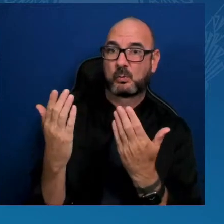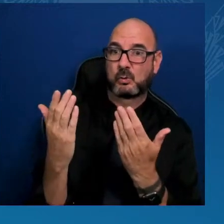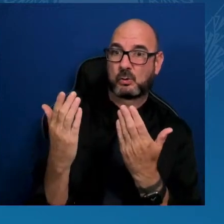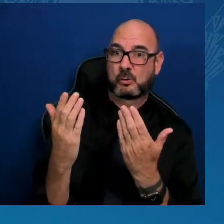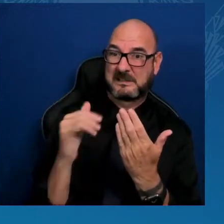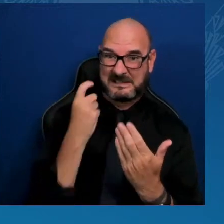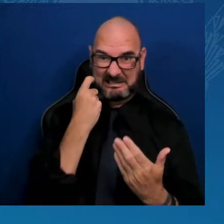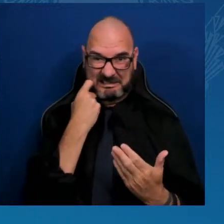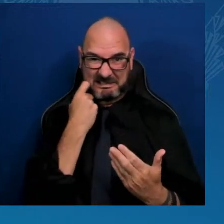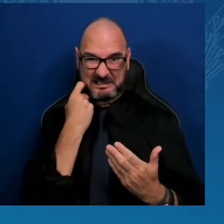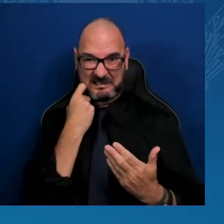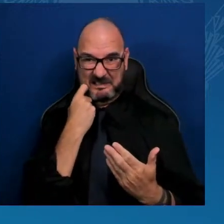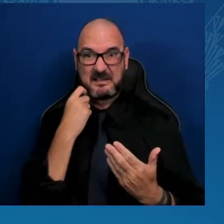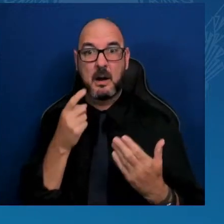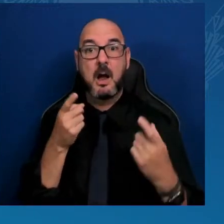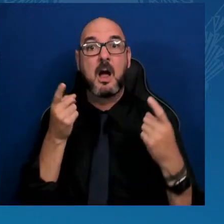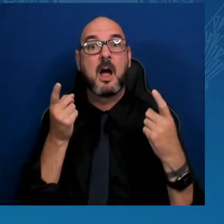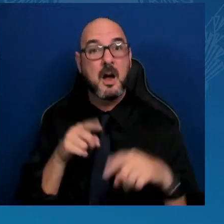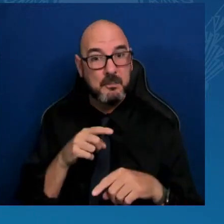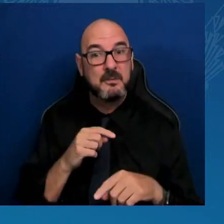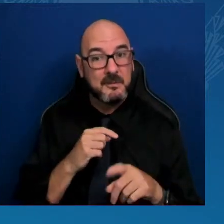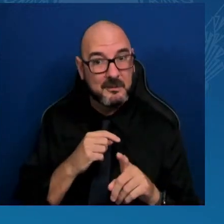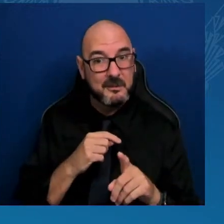a politically motivated roundtable.